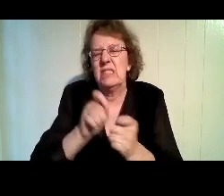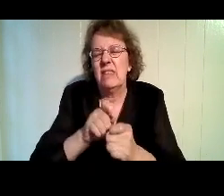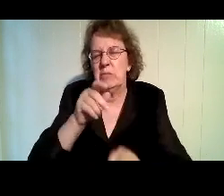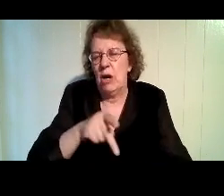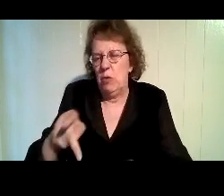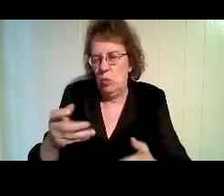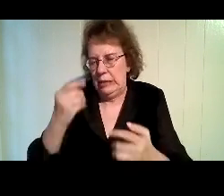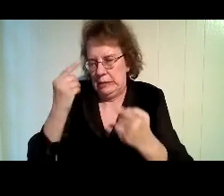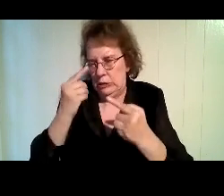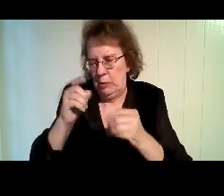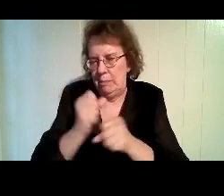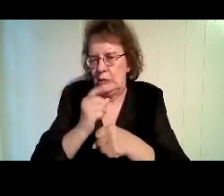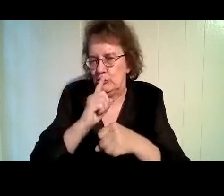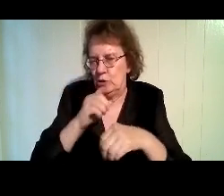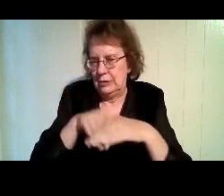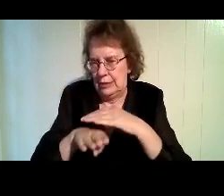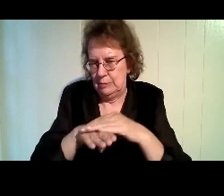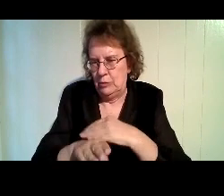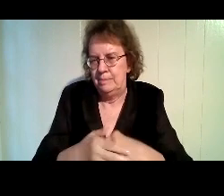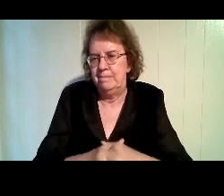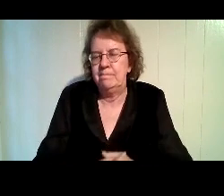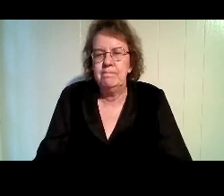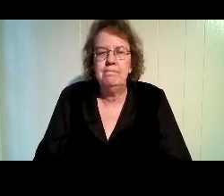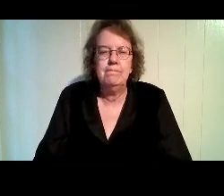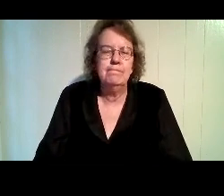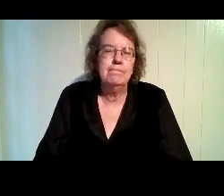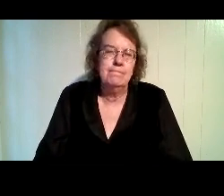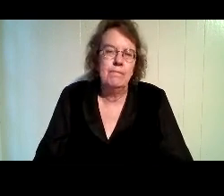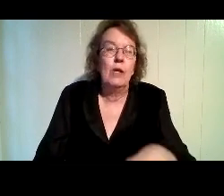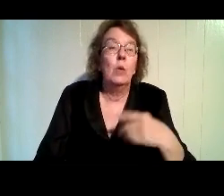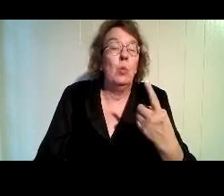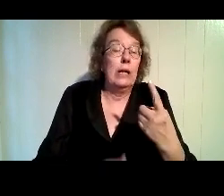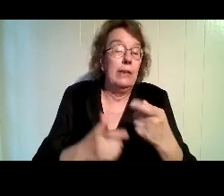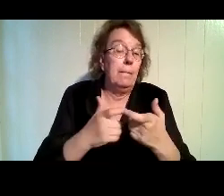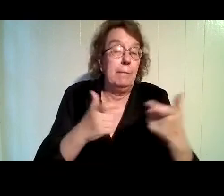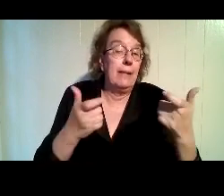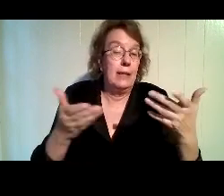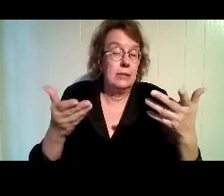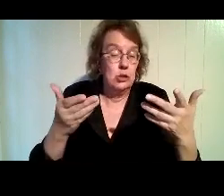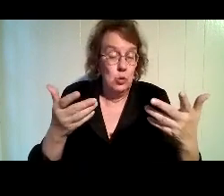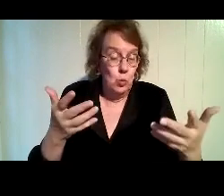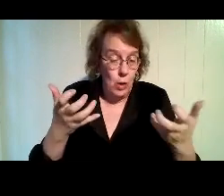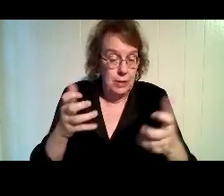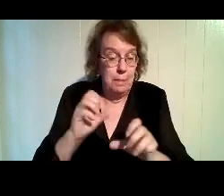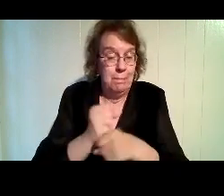to make sure it's iaccessible. OK, so one of the big things is you want to ensure that